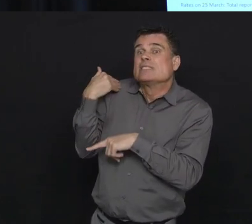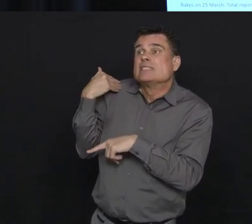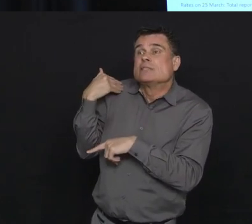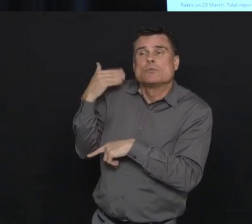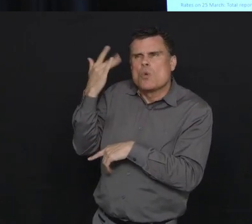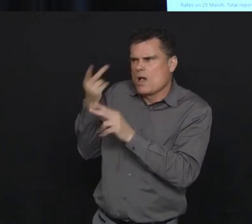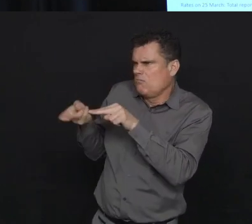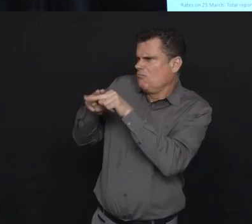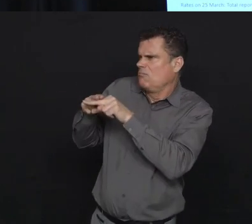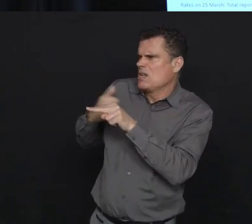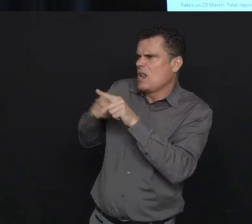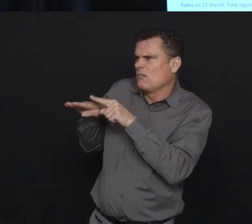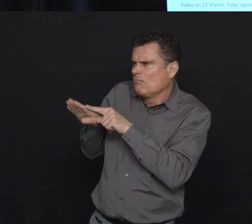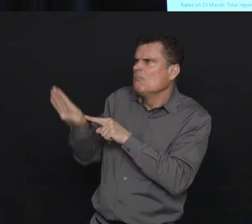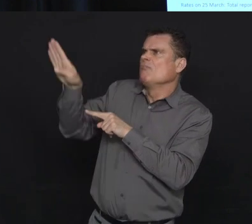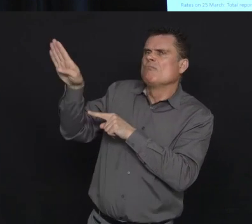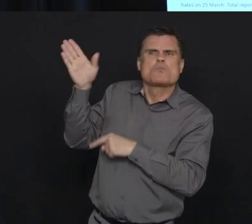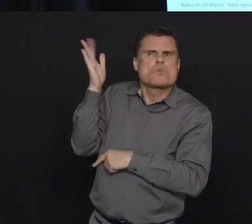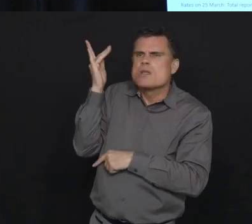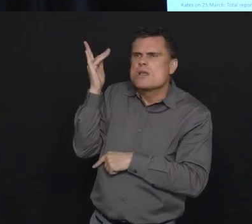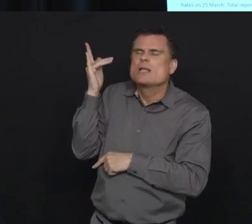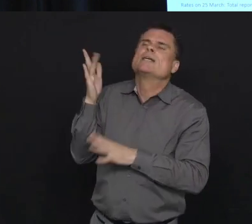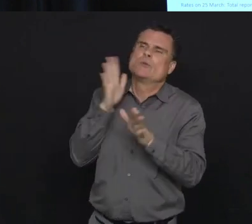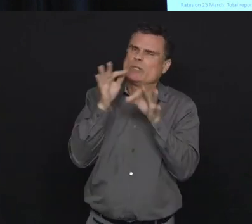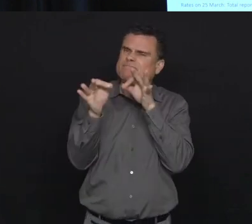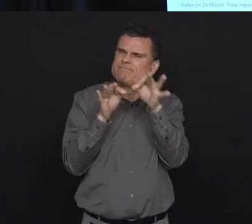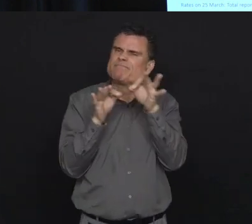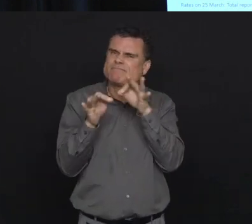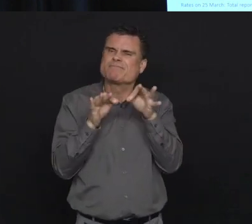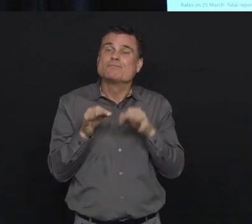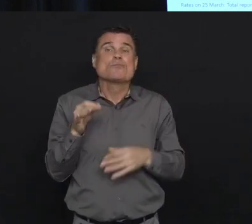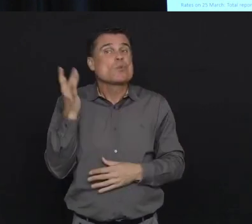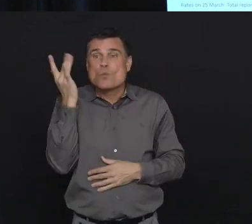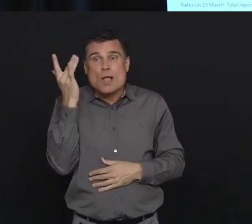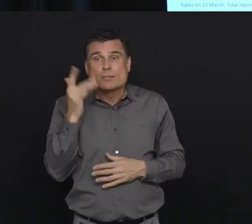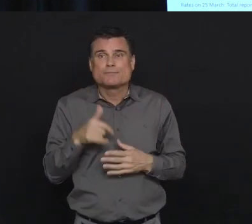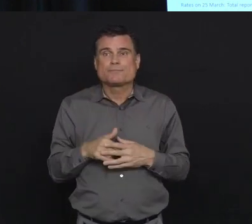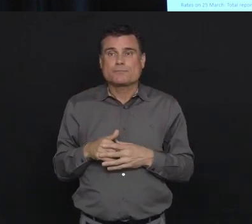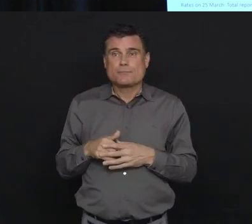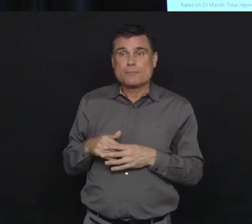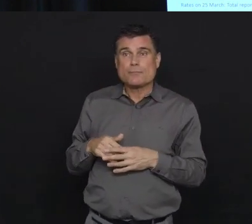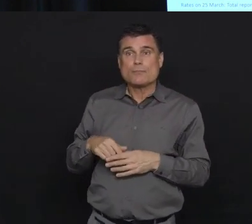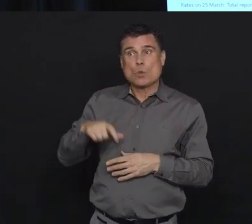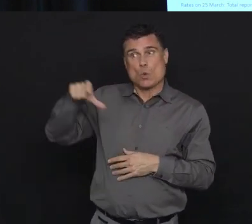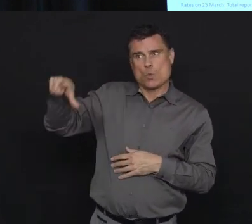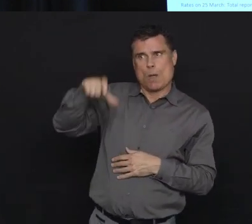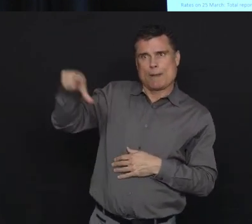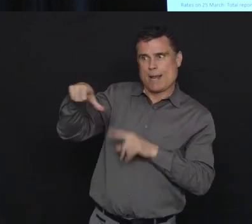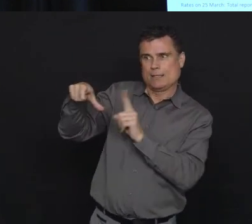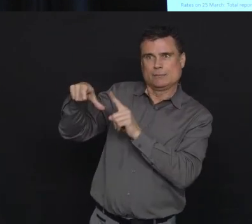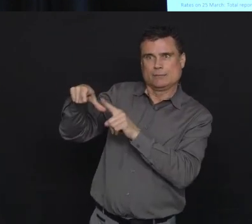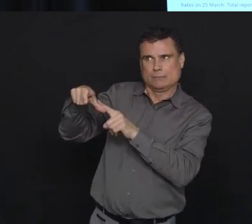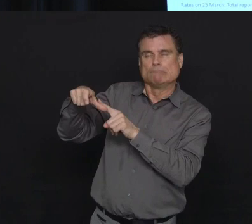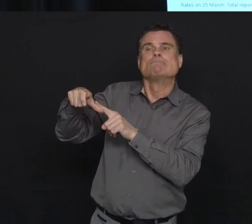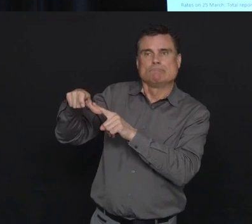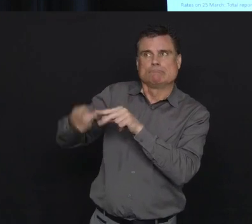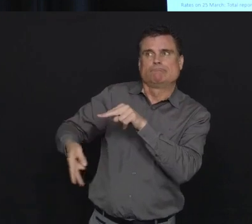of probable cases in Québec that added to the total quite significantly.